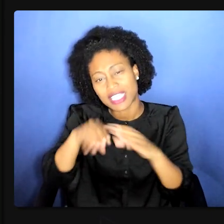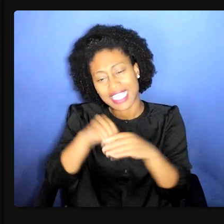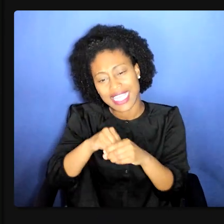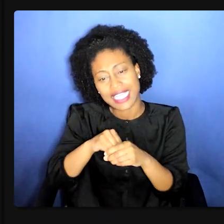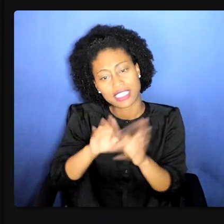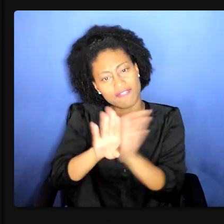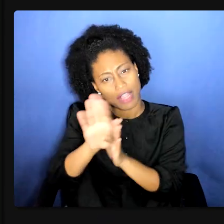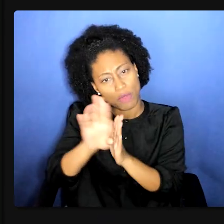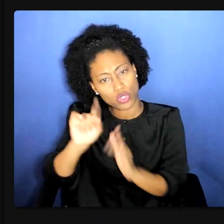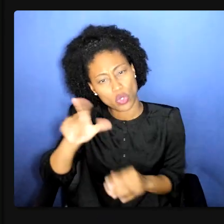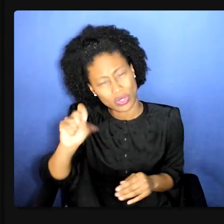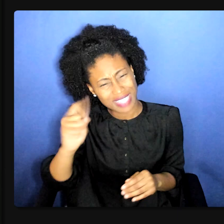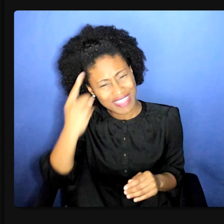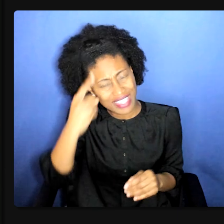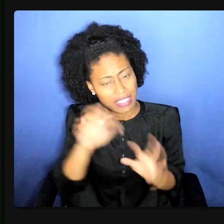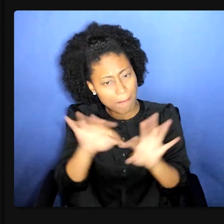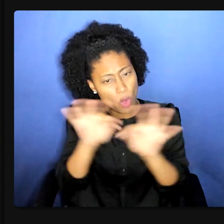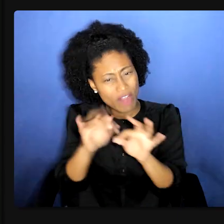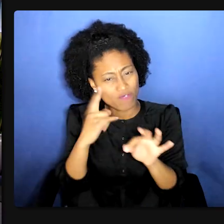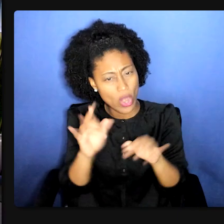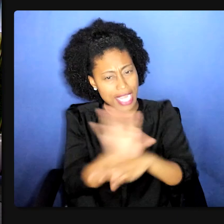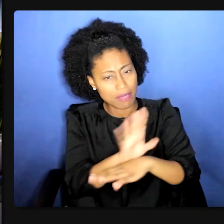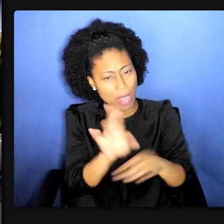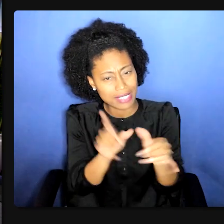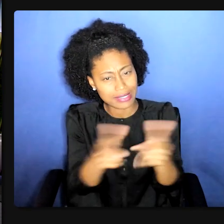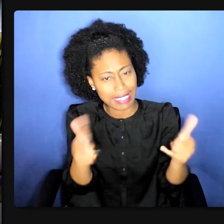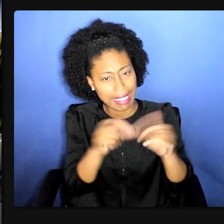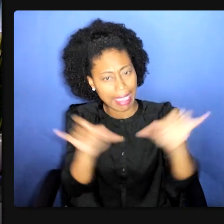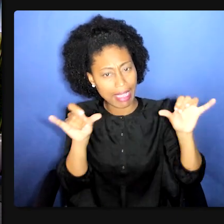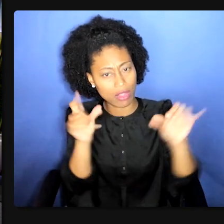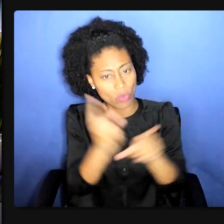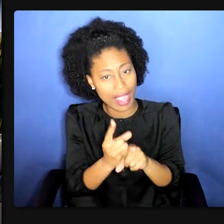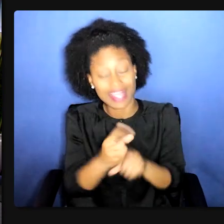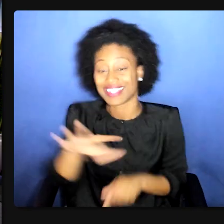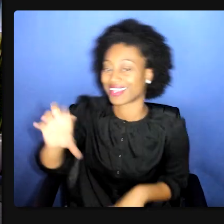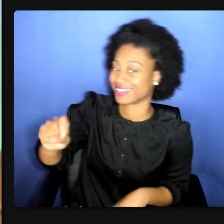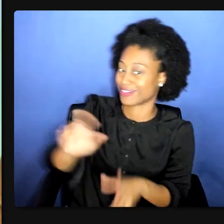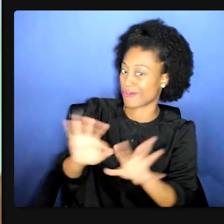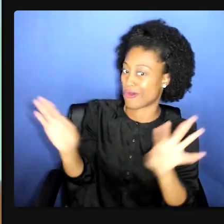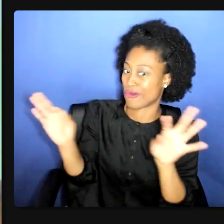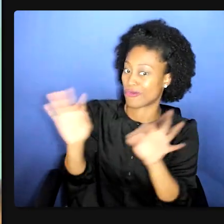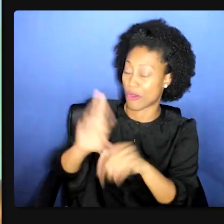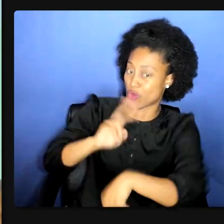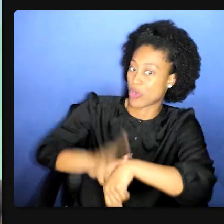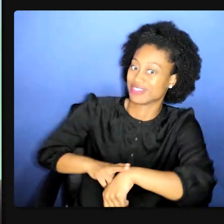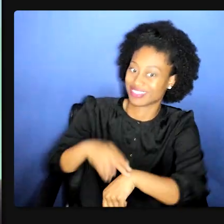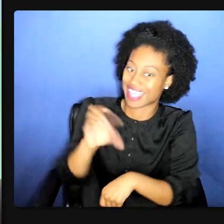be very important for enterprise scale oh yeah of course so you know technologically we started you